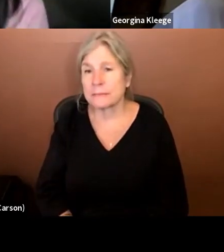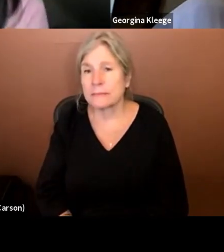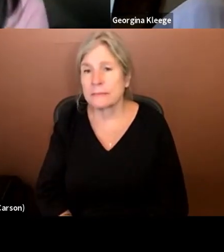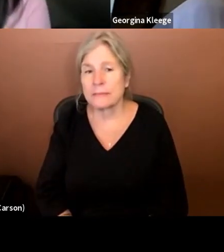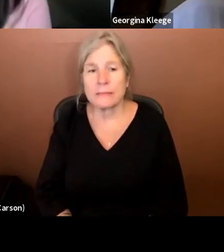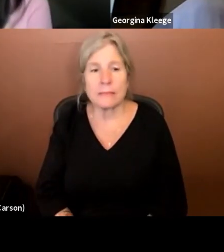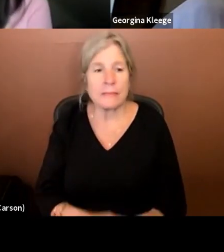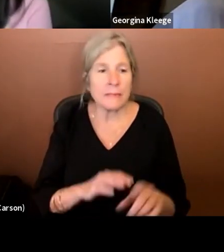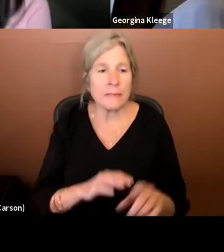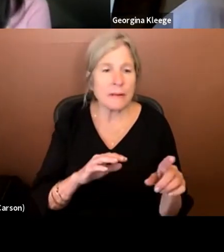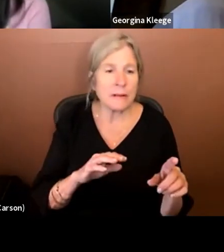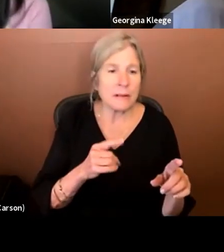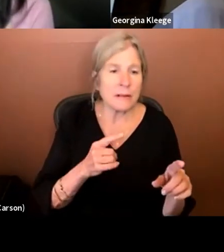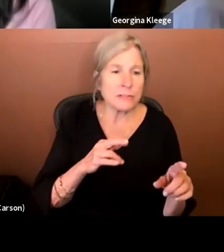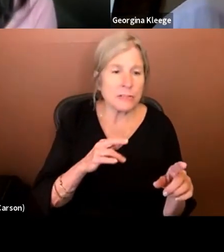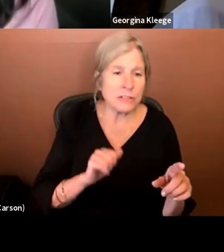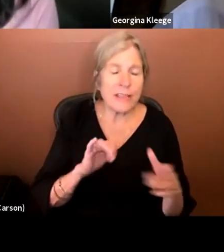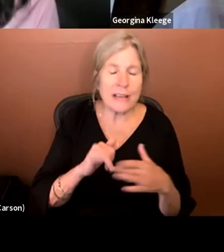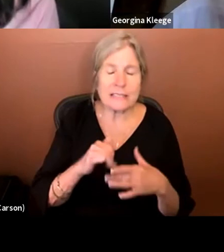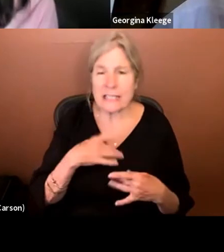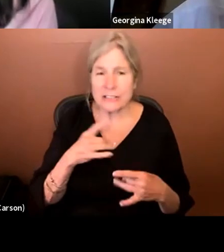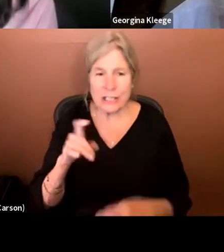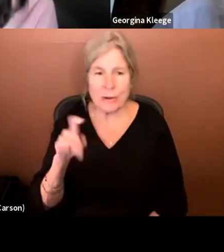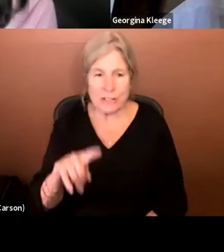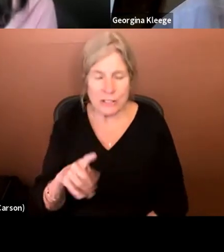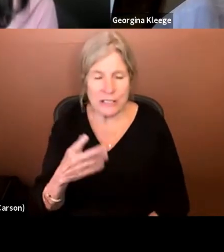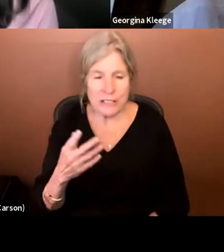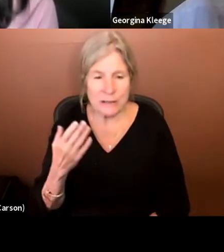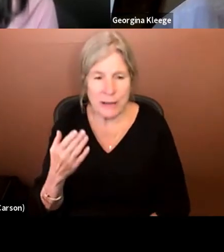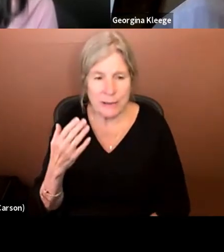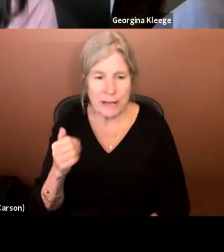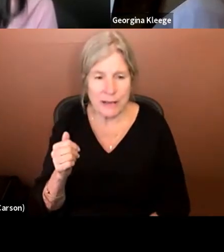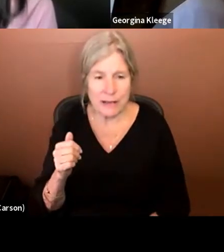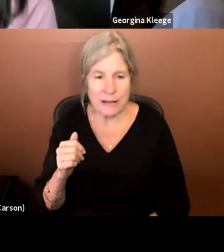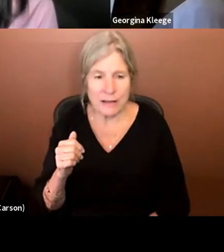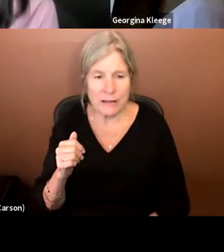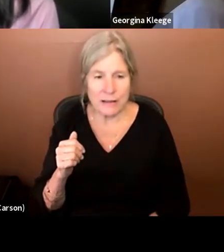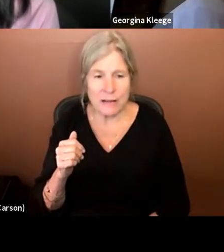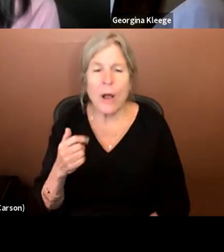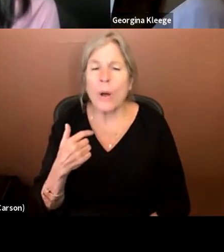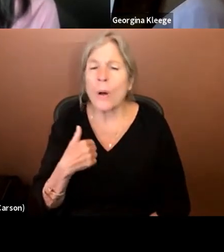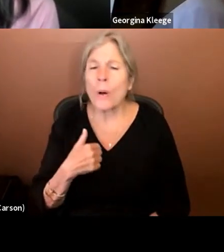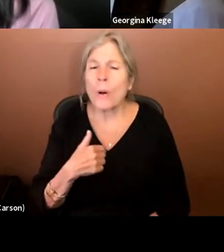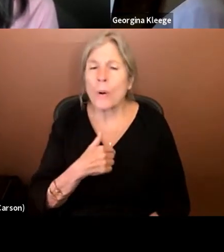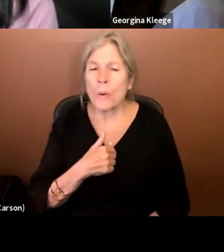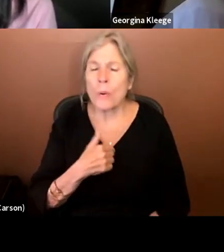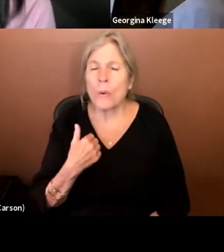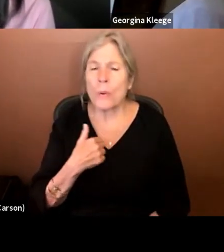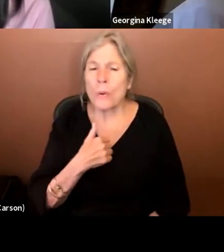's an interesting question. So we' ll go Frank and